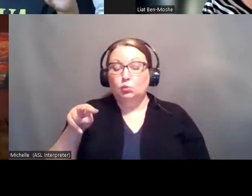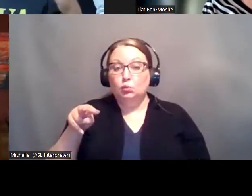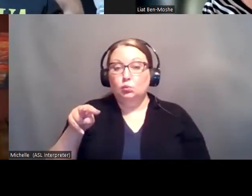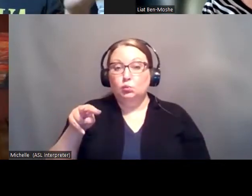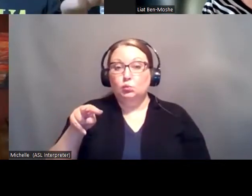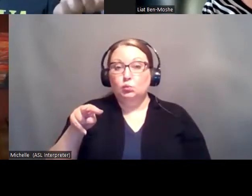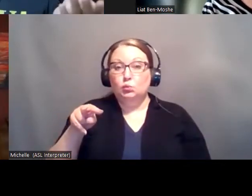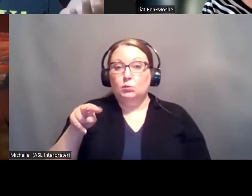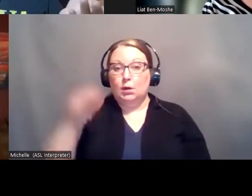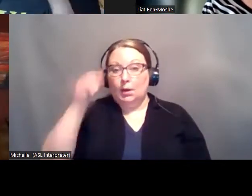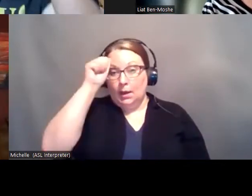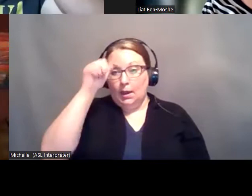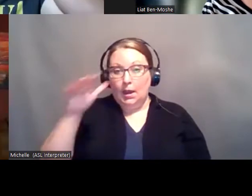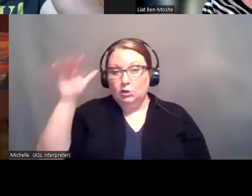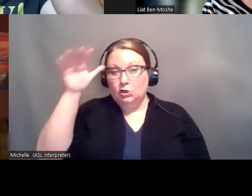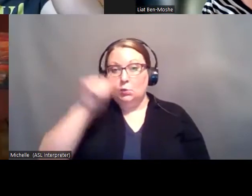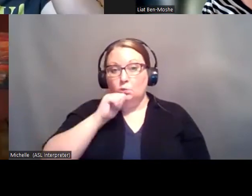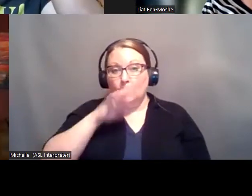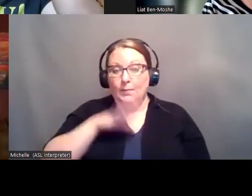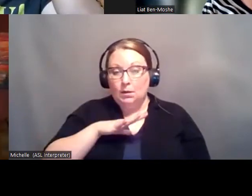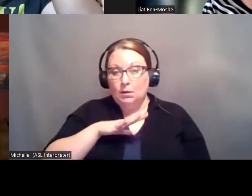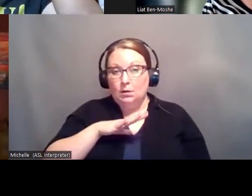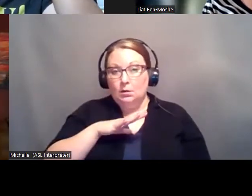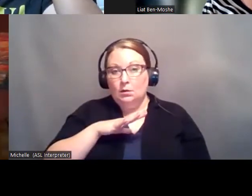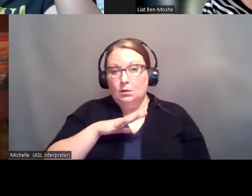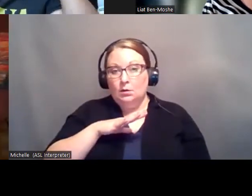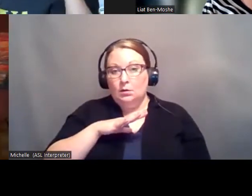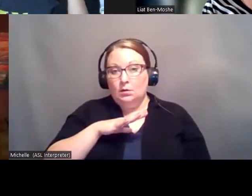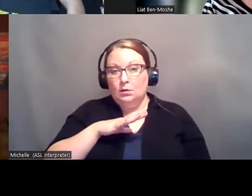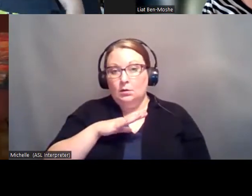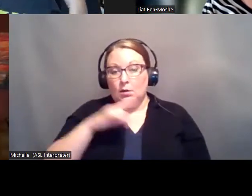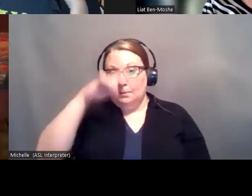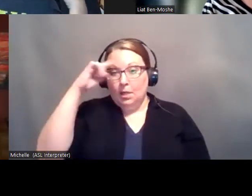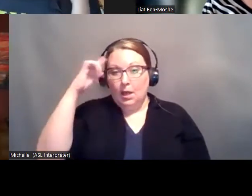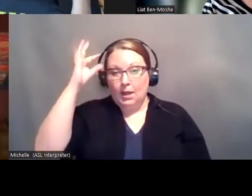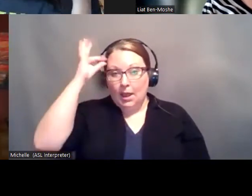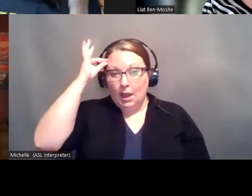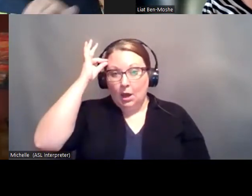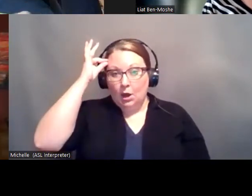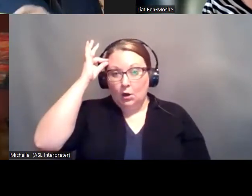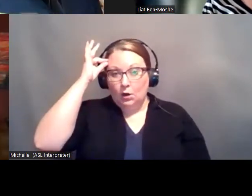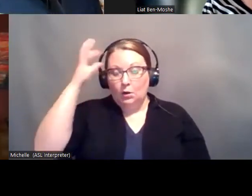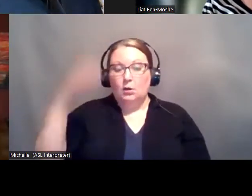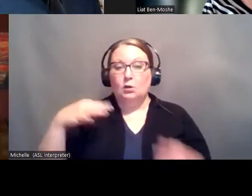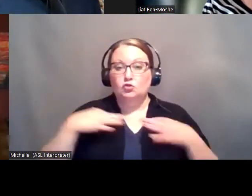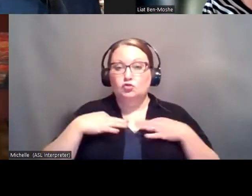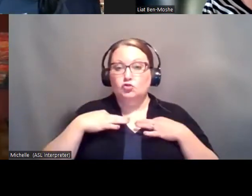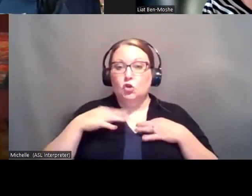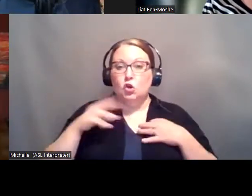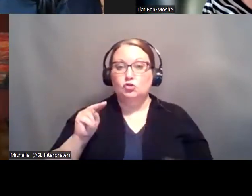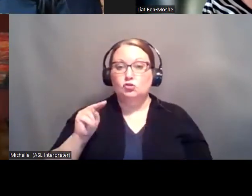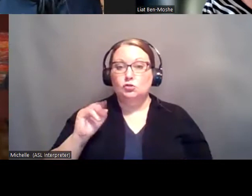an Asian woman with black hair, wearing a Nirvana T-shirt,